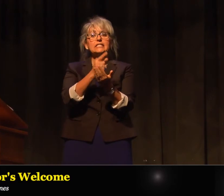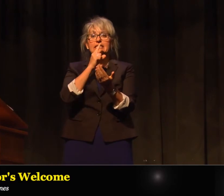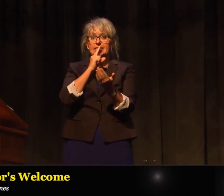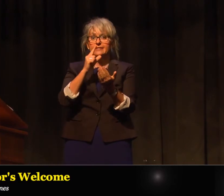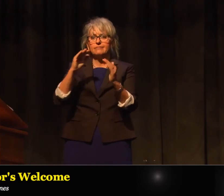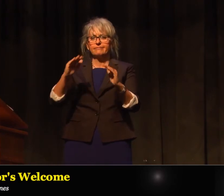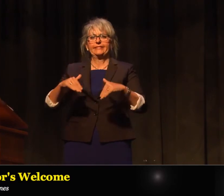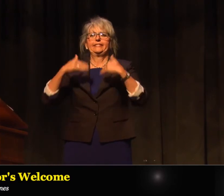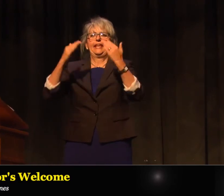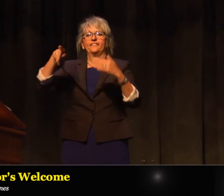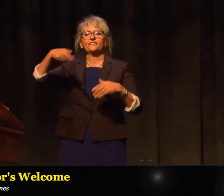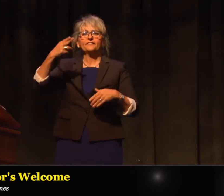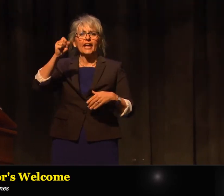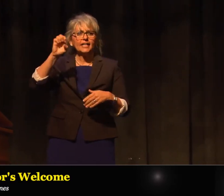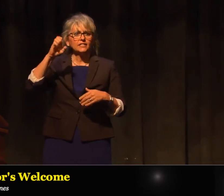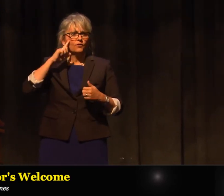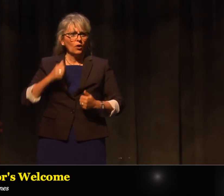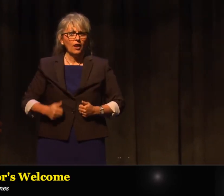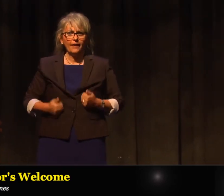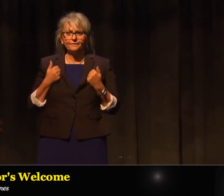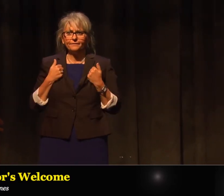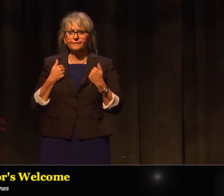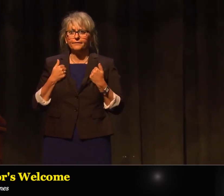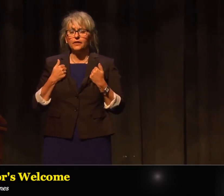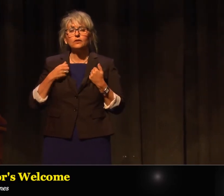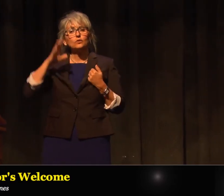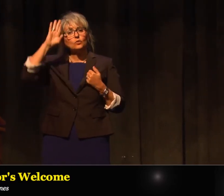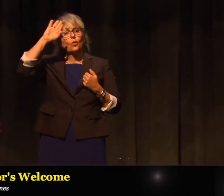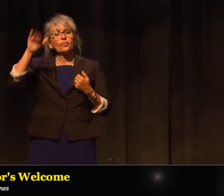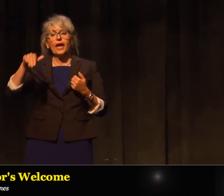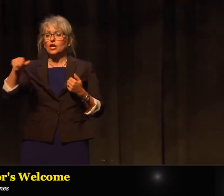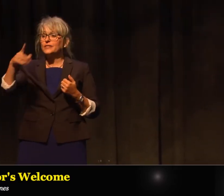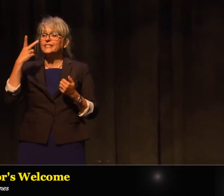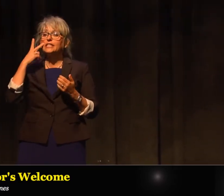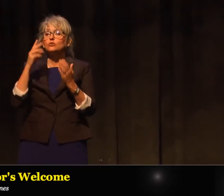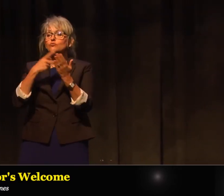Graduation is a phase of life.